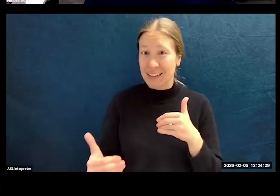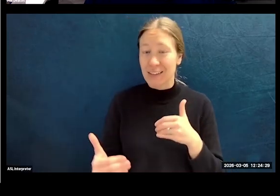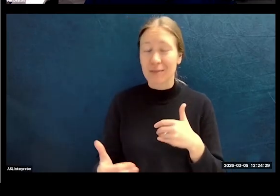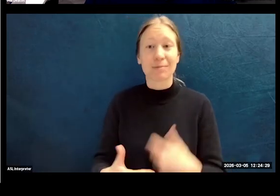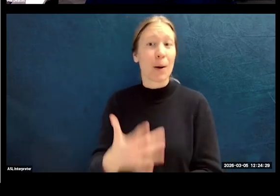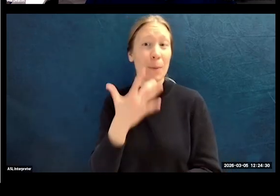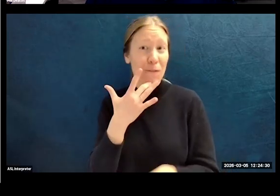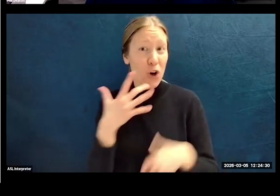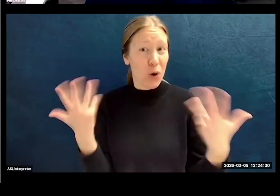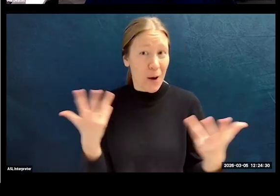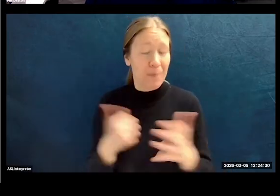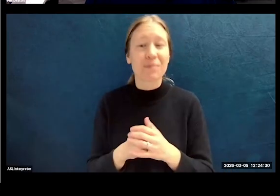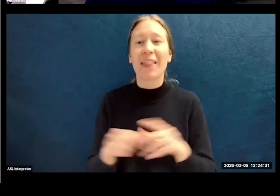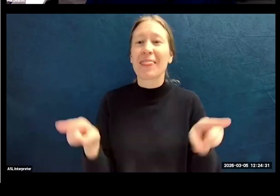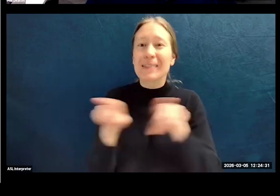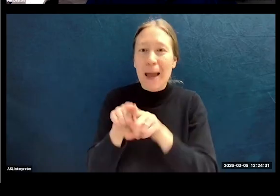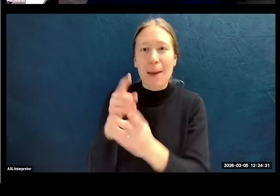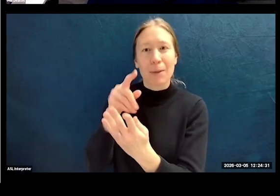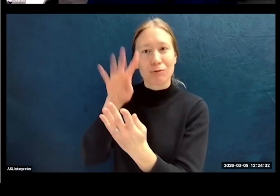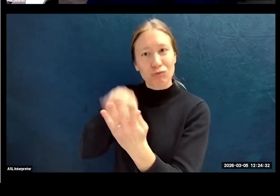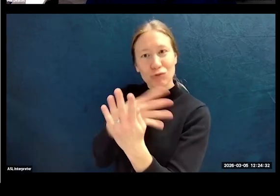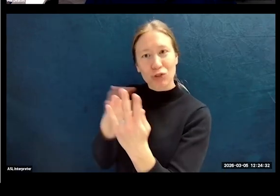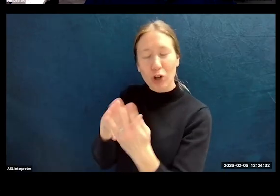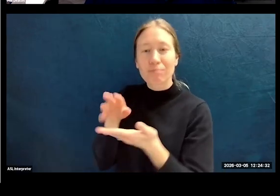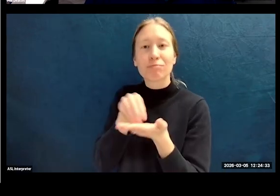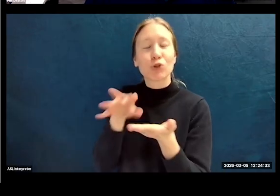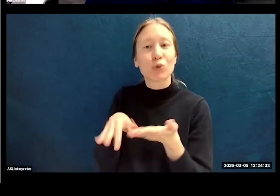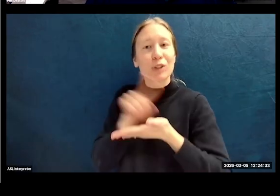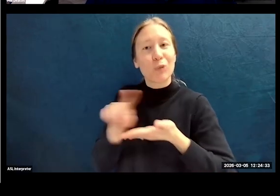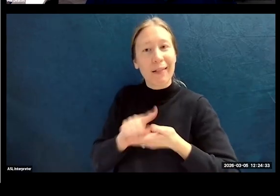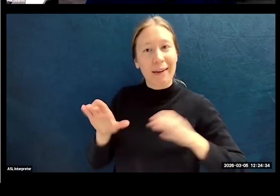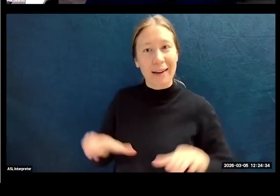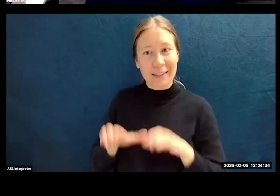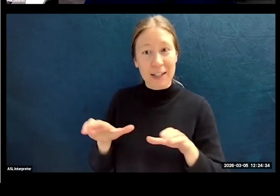the same student weekly activities chart and instead of just using color alone,